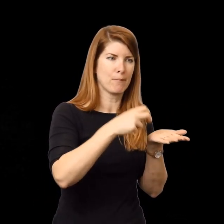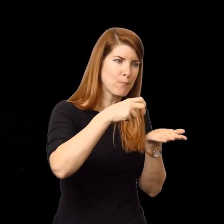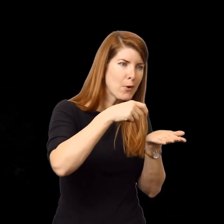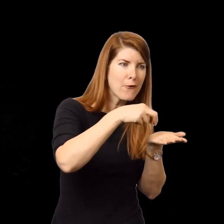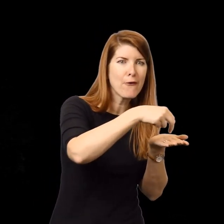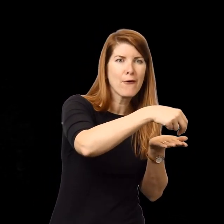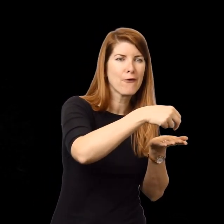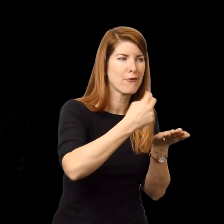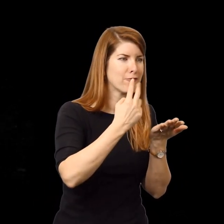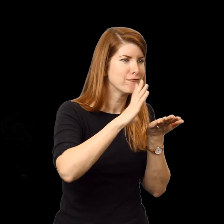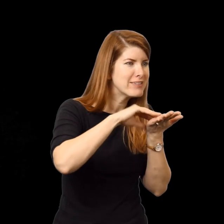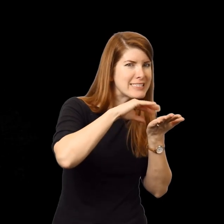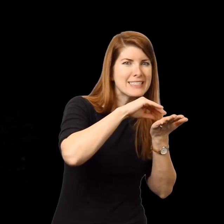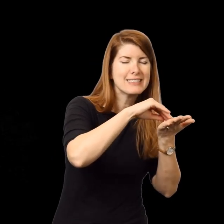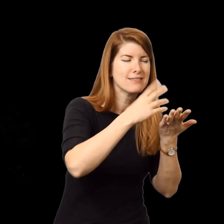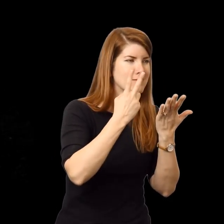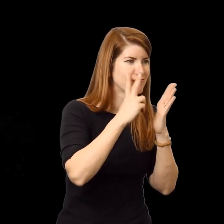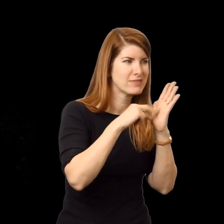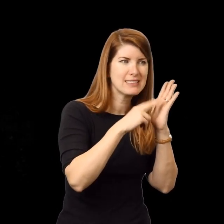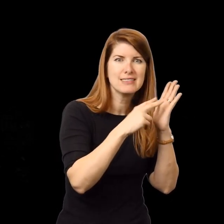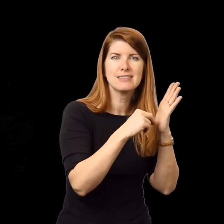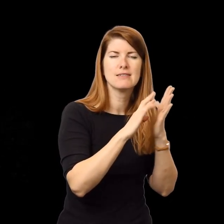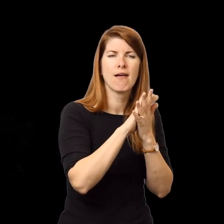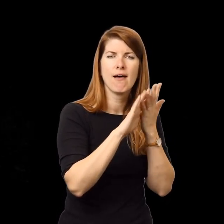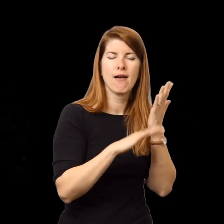to get up, they can learn to walk, they can learn to read.